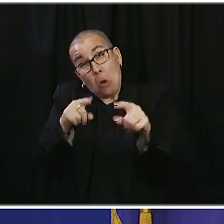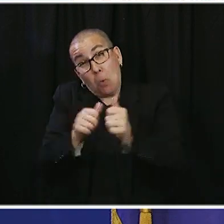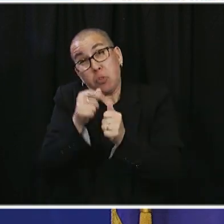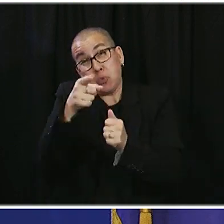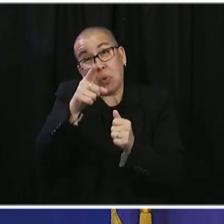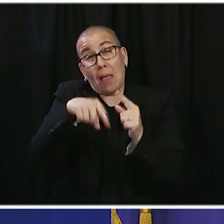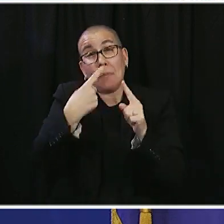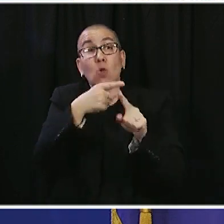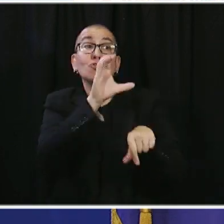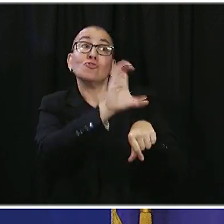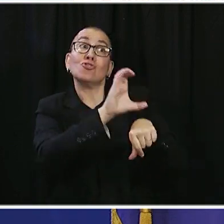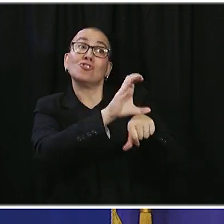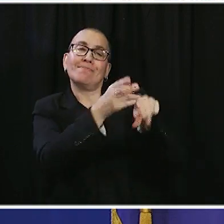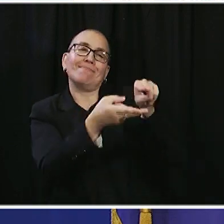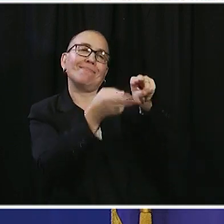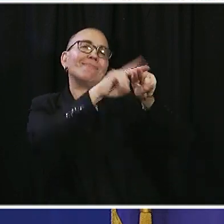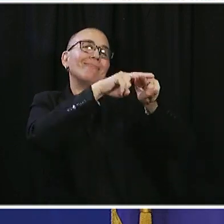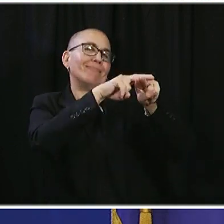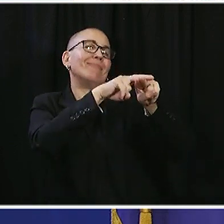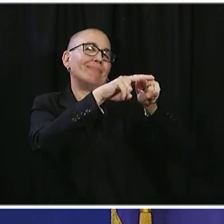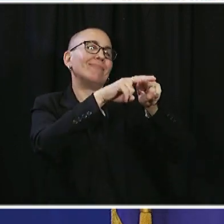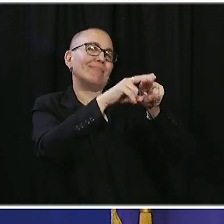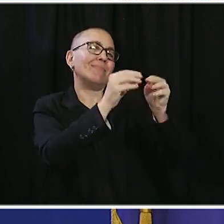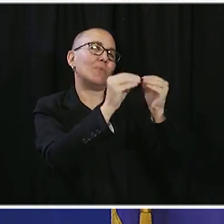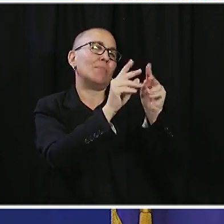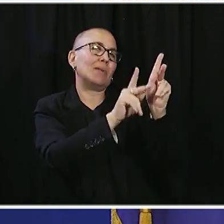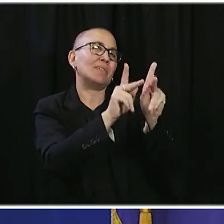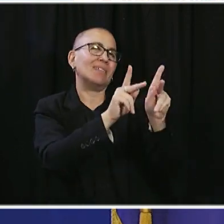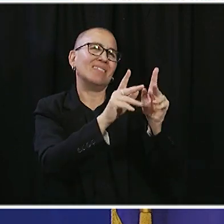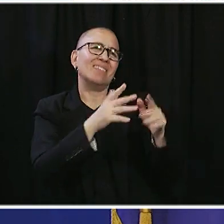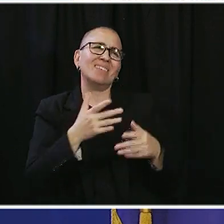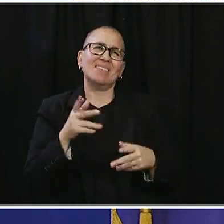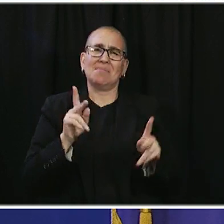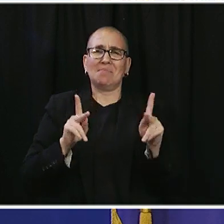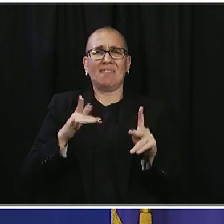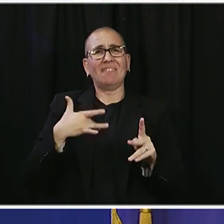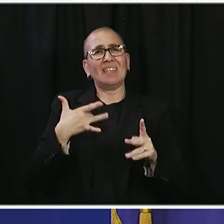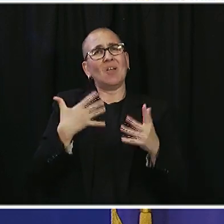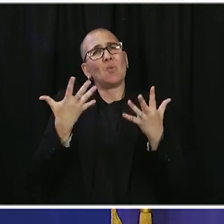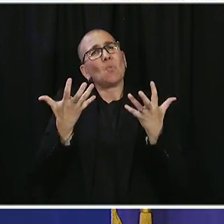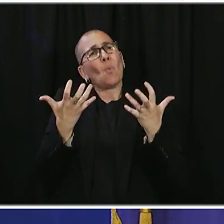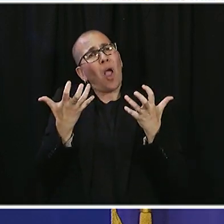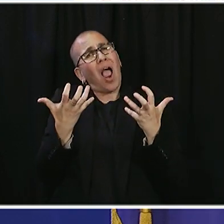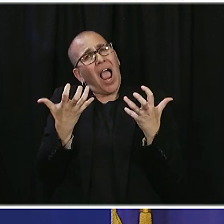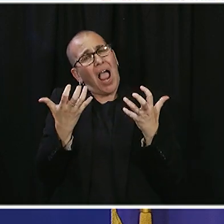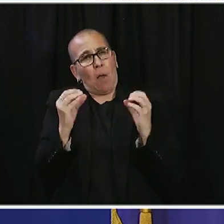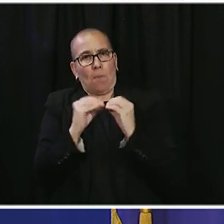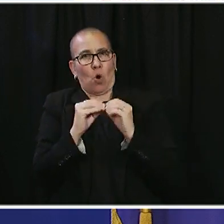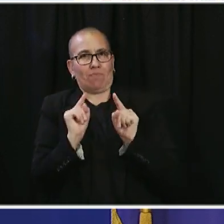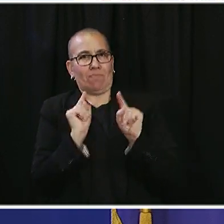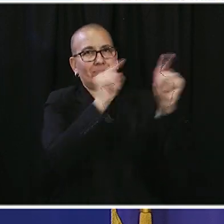I JUST WANT TO SAY THAT I THINK THERE IS A VERY STRONG SENSE OF URGENCY FOR US TO FIGURE THIS PIECE OUT AROUND CHURCHES.